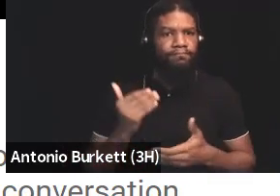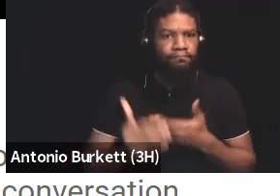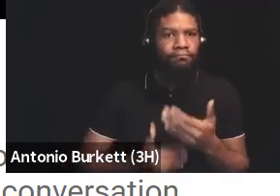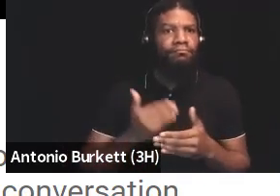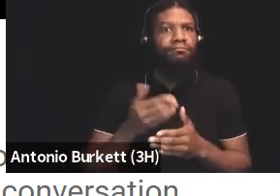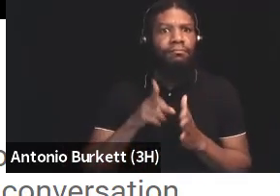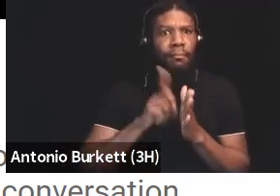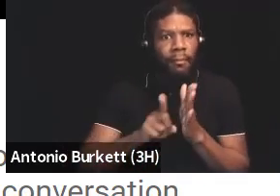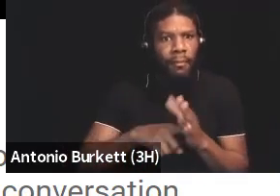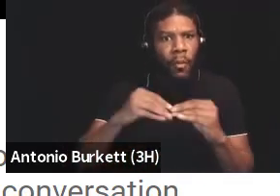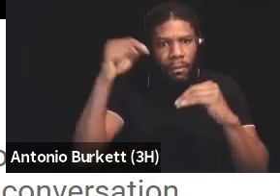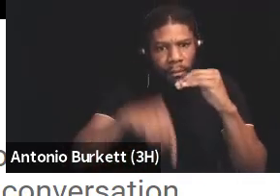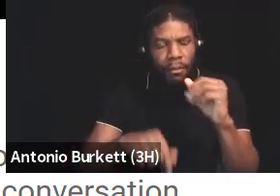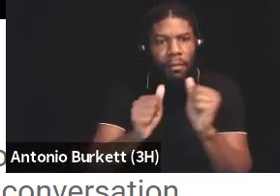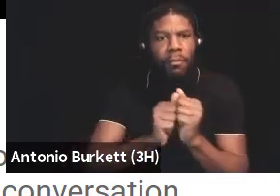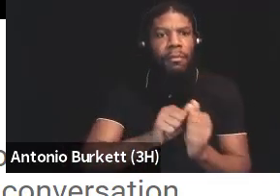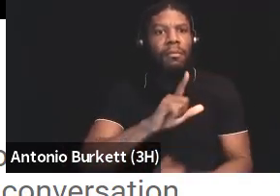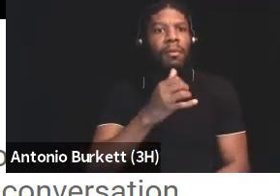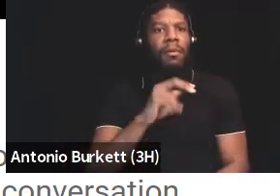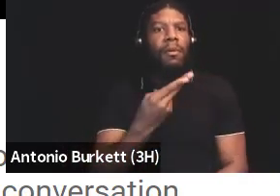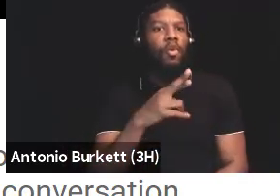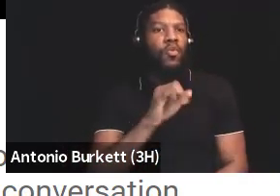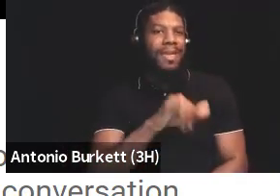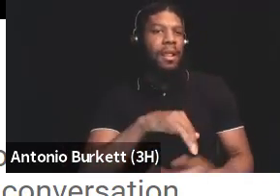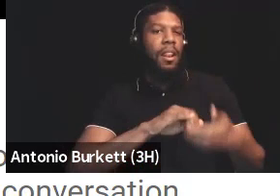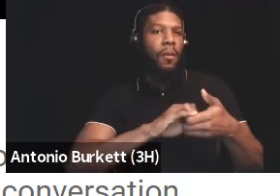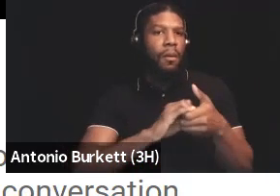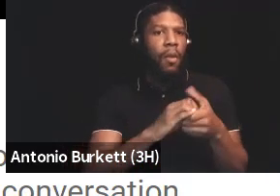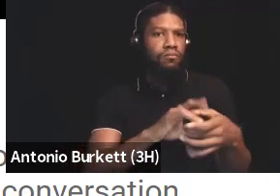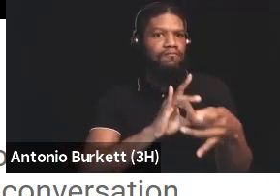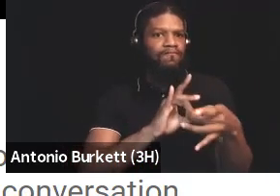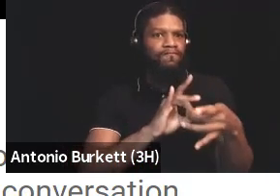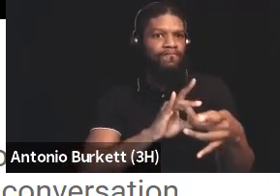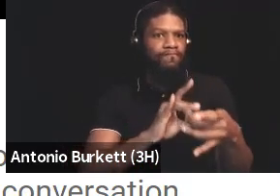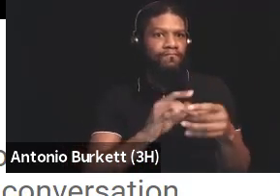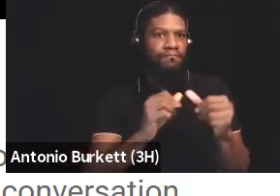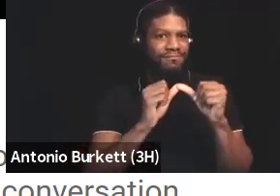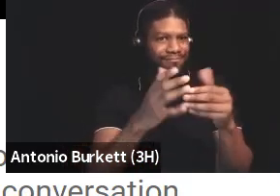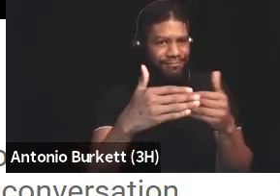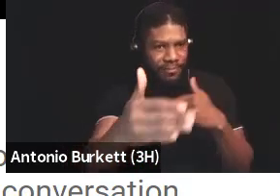with Lynn Harris, this collaboration and so, as I mentioned before, a lot of different kinds of